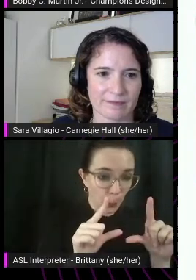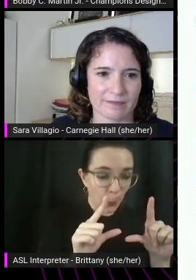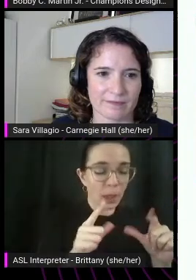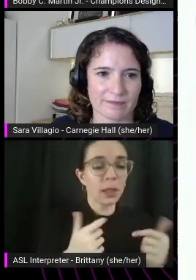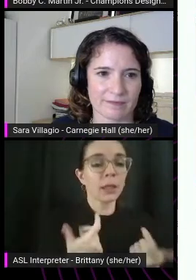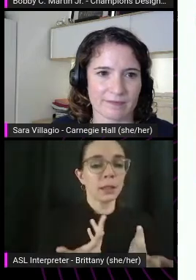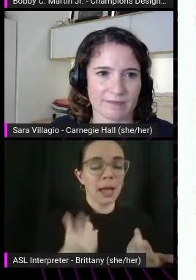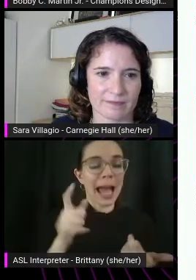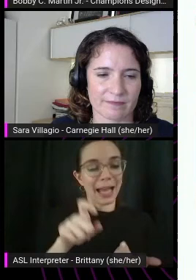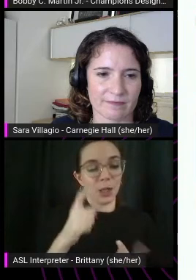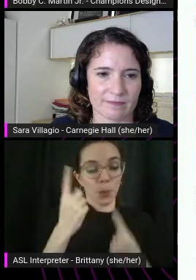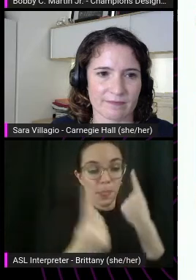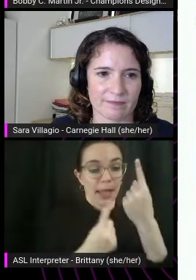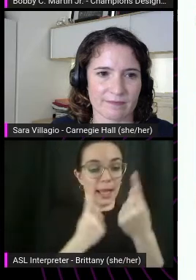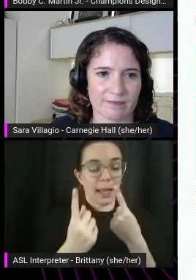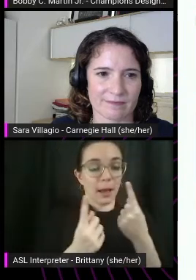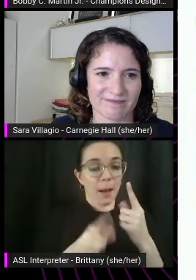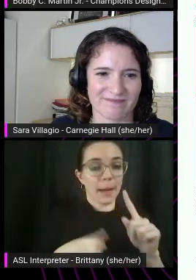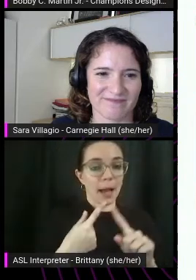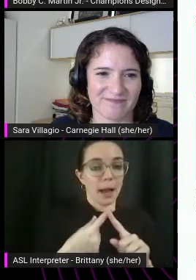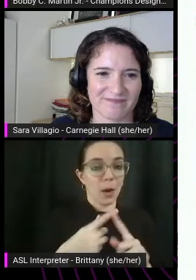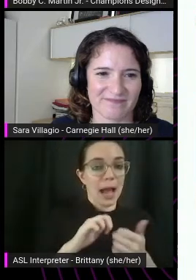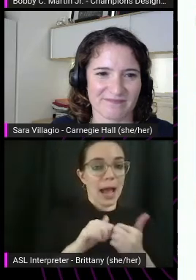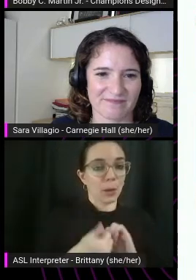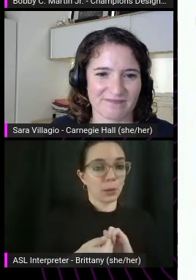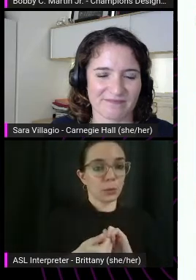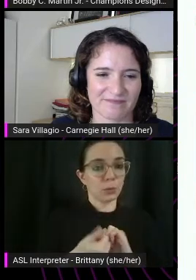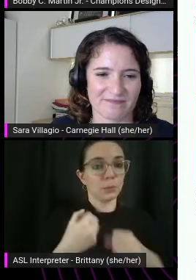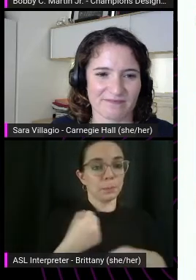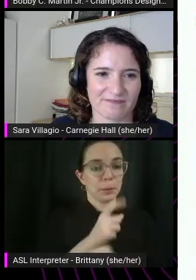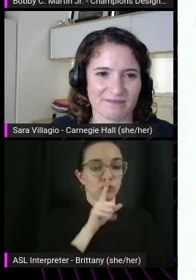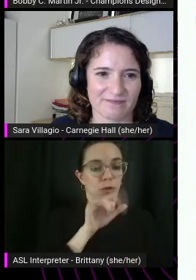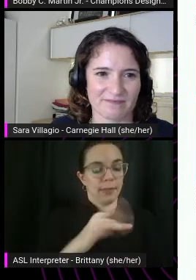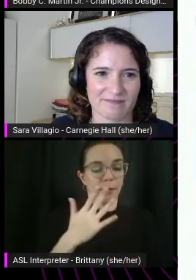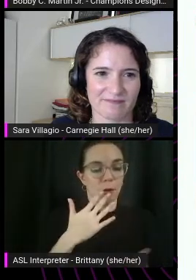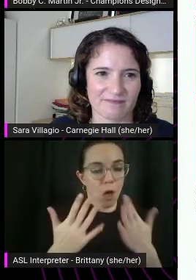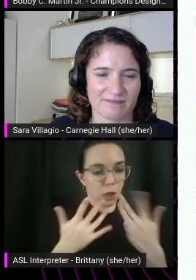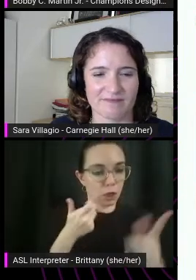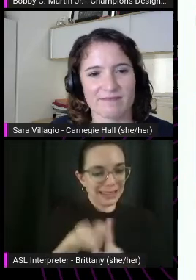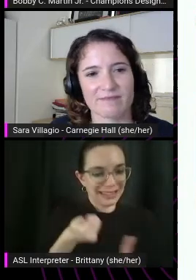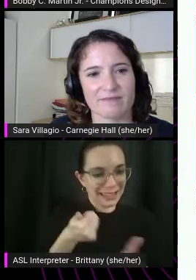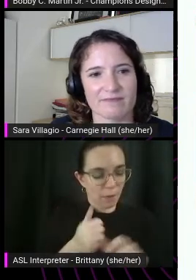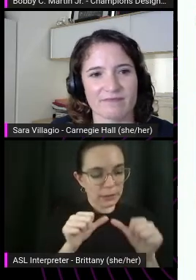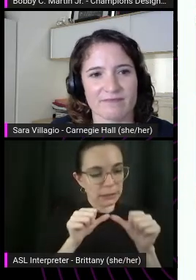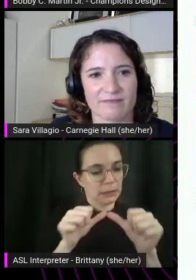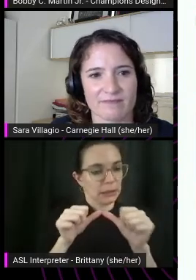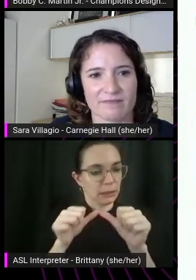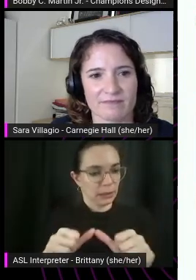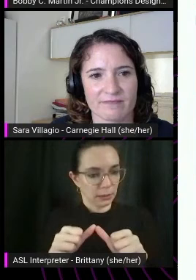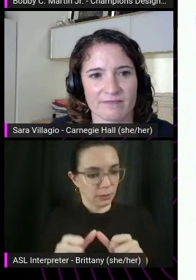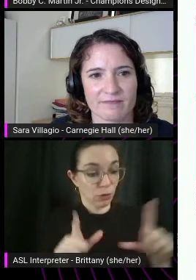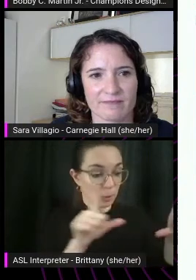We had to think about how to then make sure that the color can be consistent from screen to print applications.